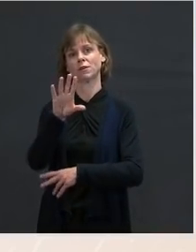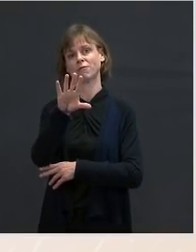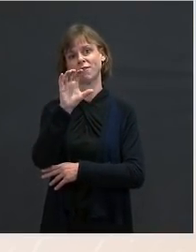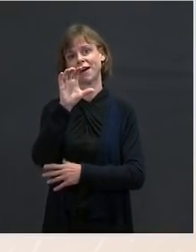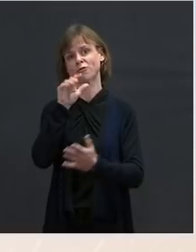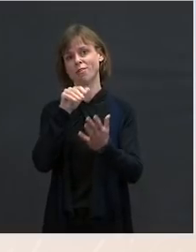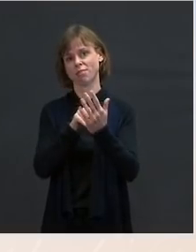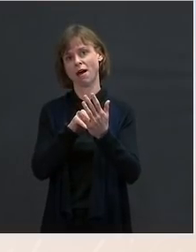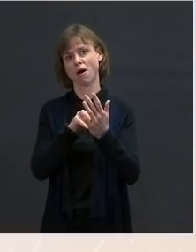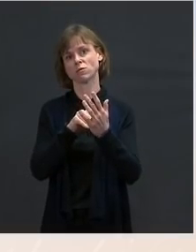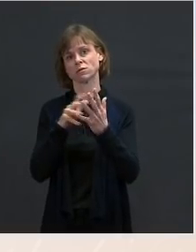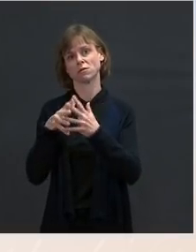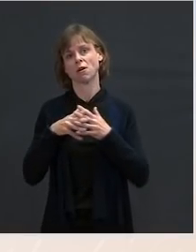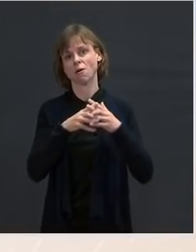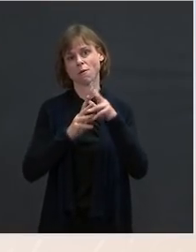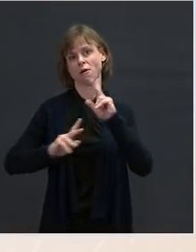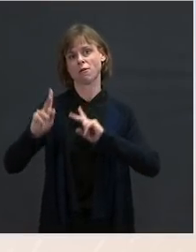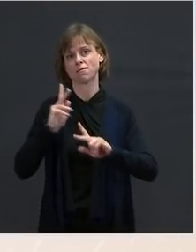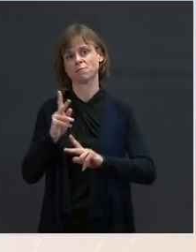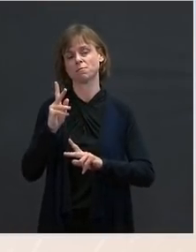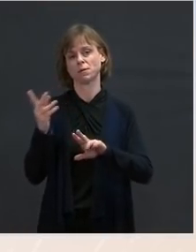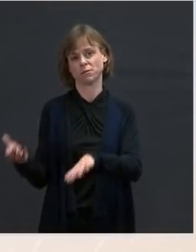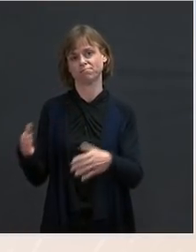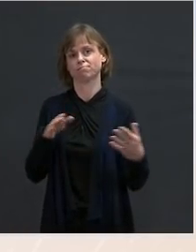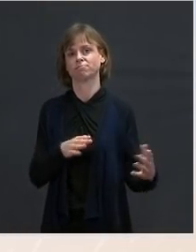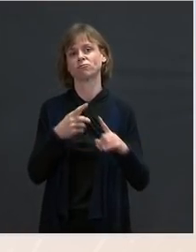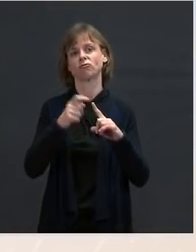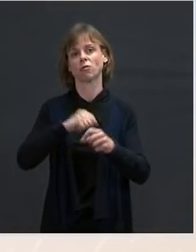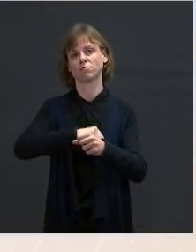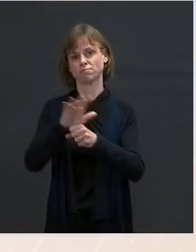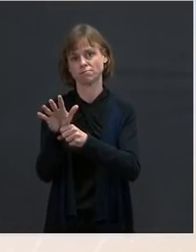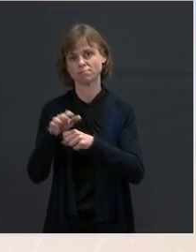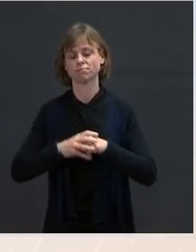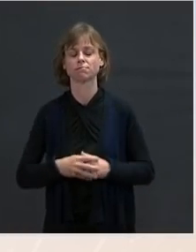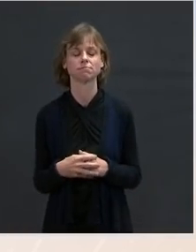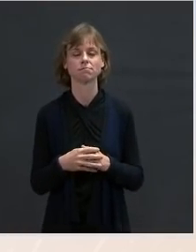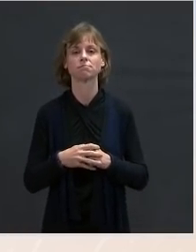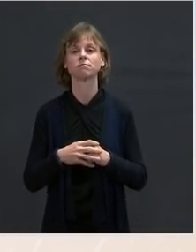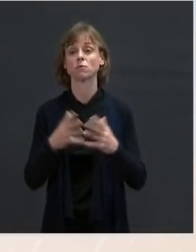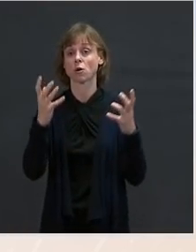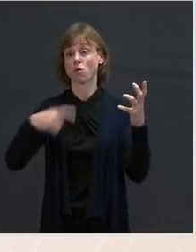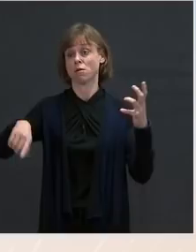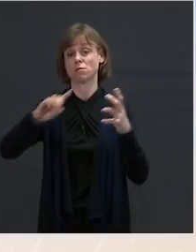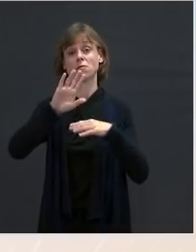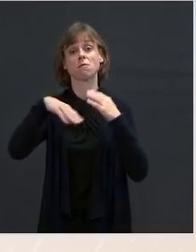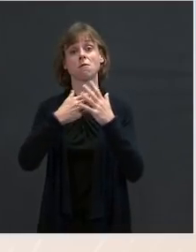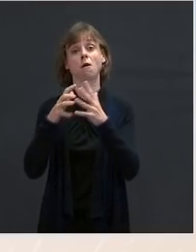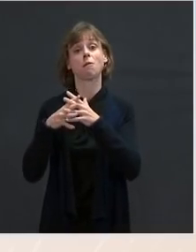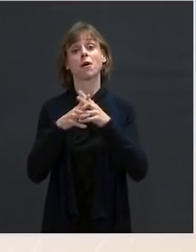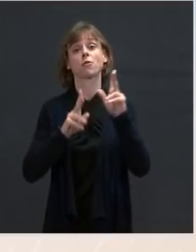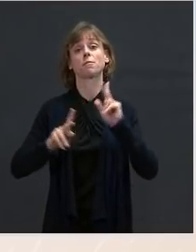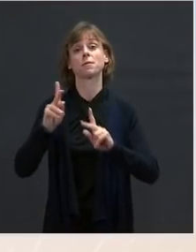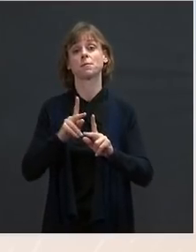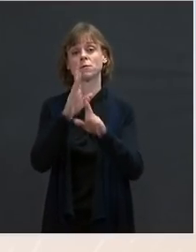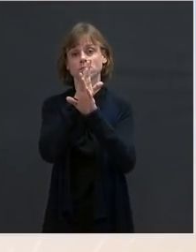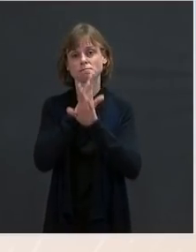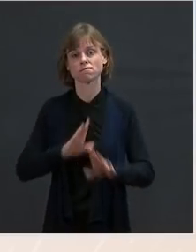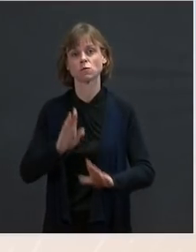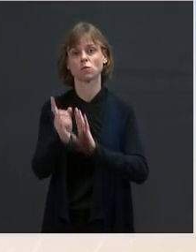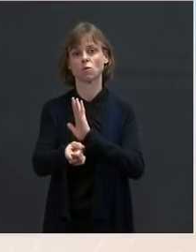lives lost to COVID-19. They will ask all Americans to join in a moment of silence during a candle-lighting ceremony at sundown.